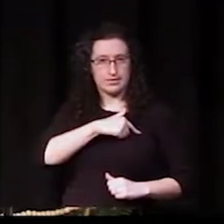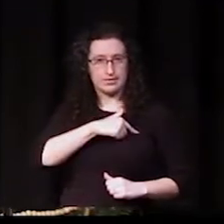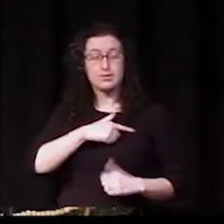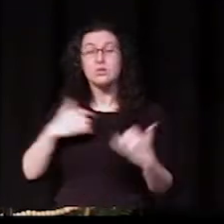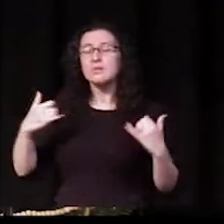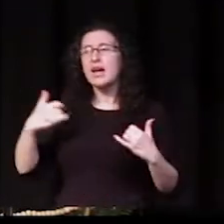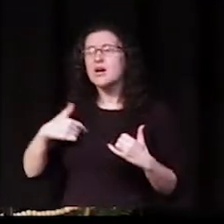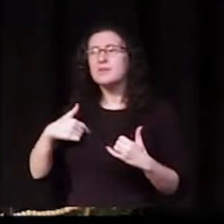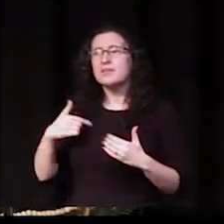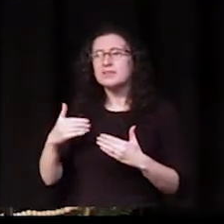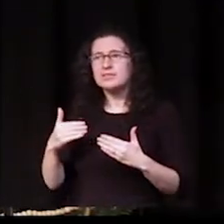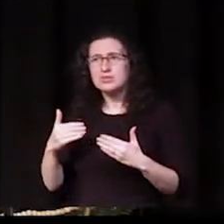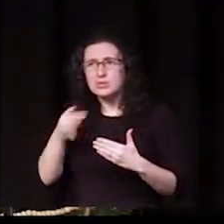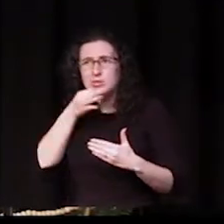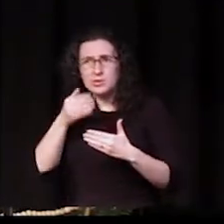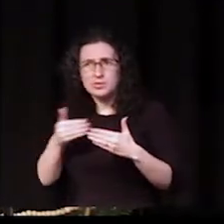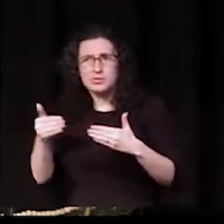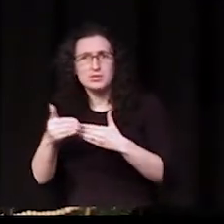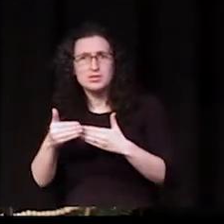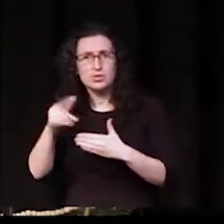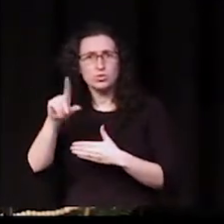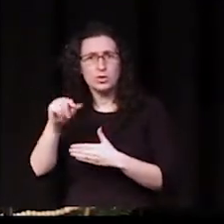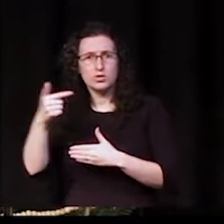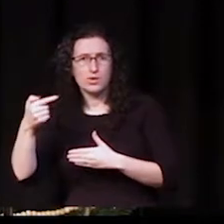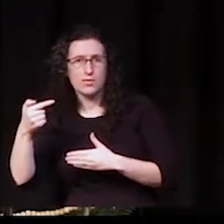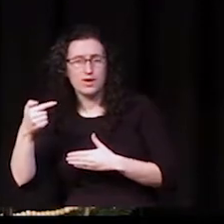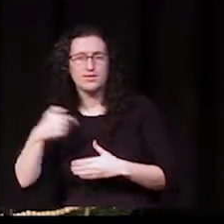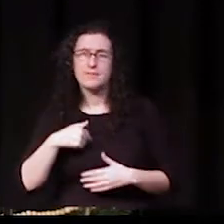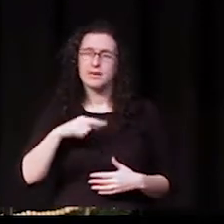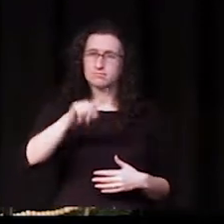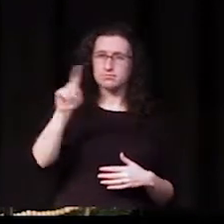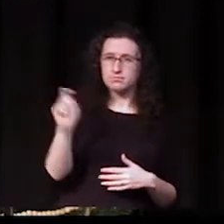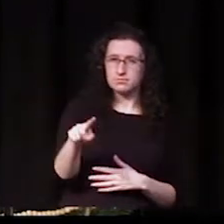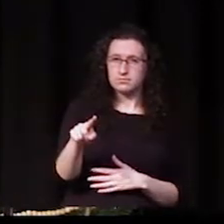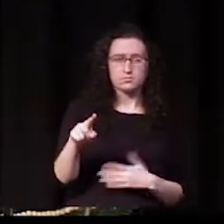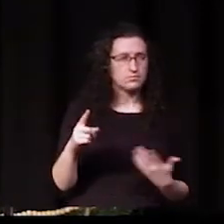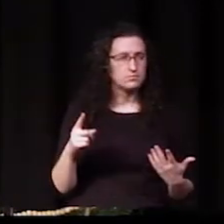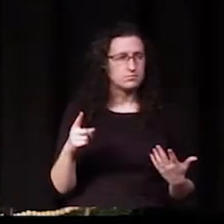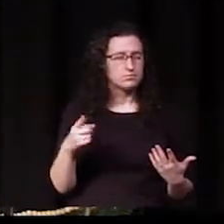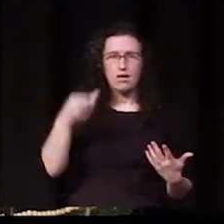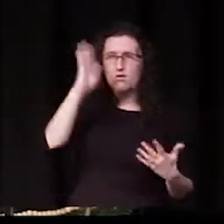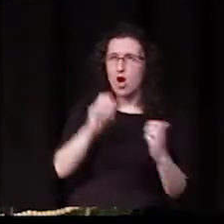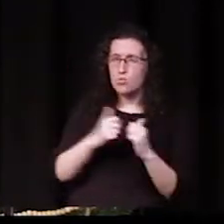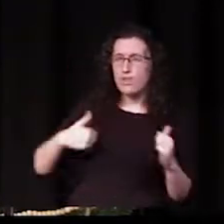I want to ask the question today, what does it matter that God is with us going into 2021?